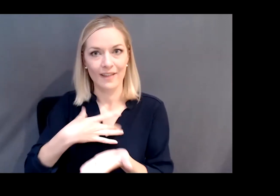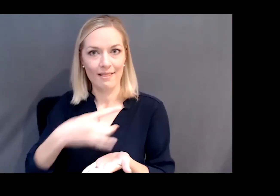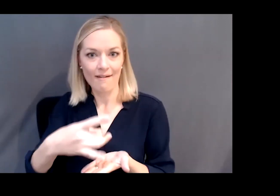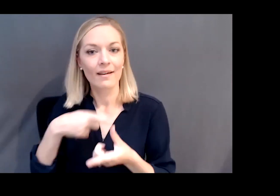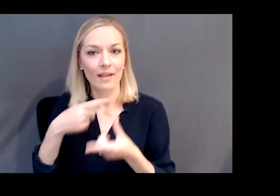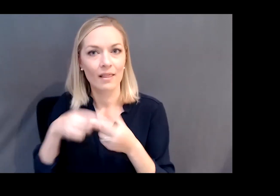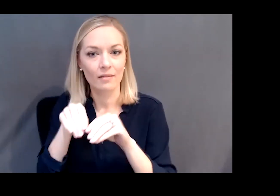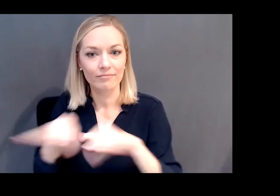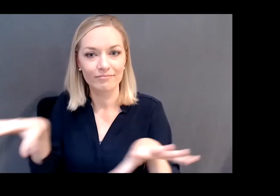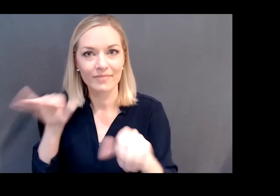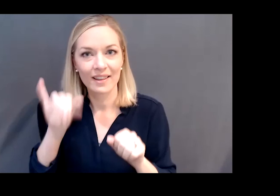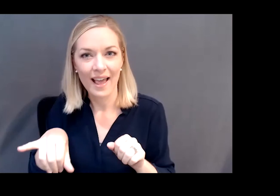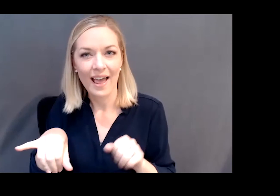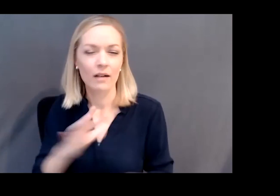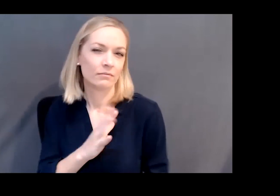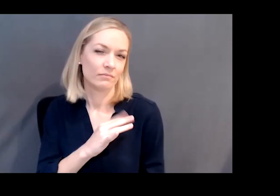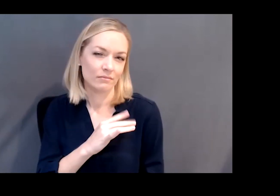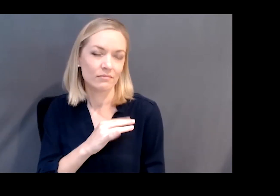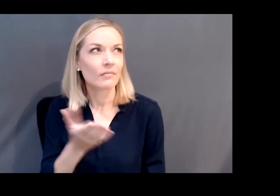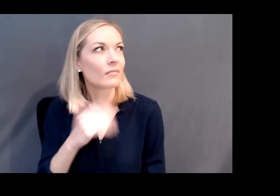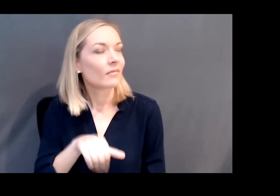That was one fantastic opportunity.